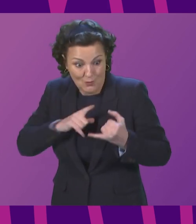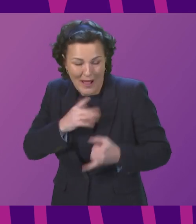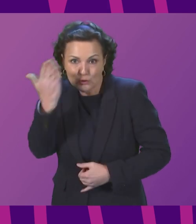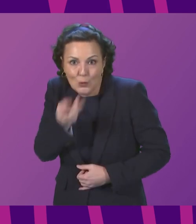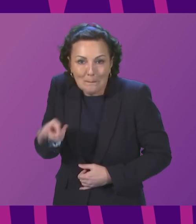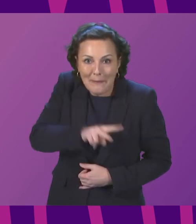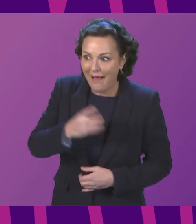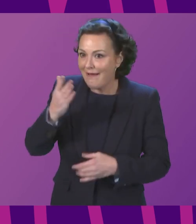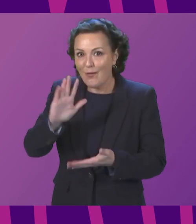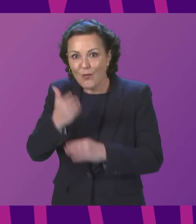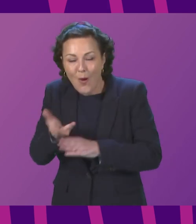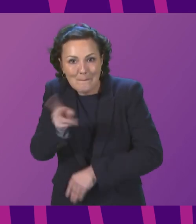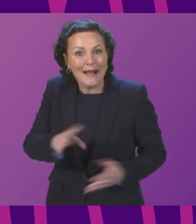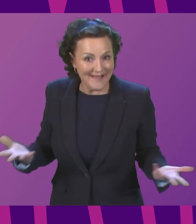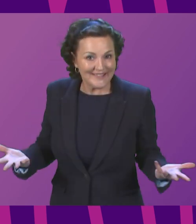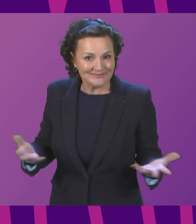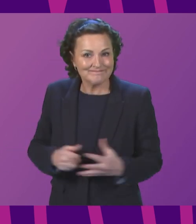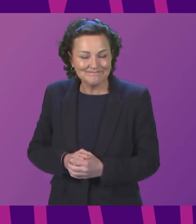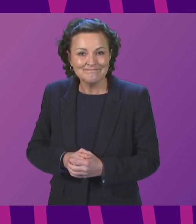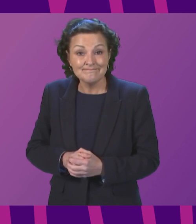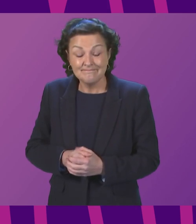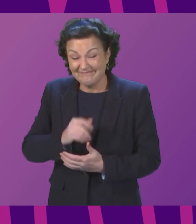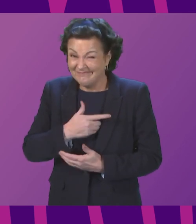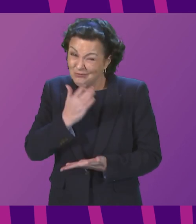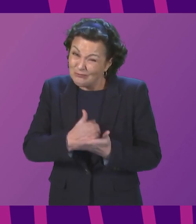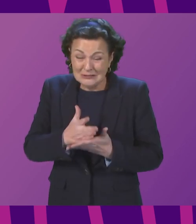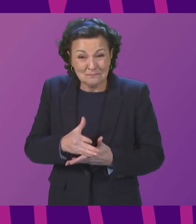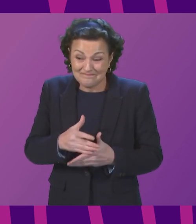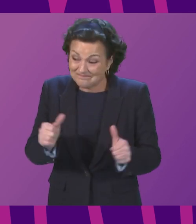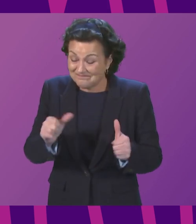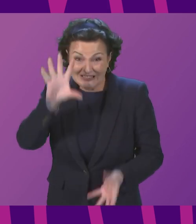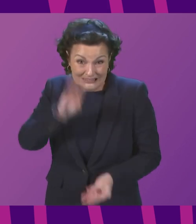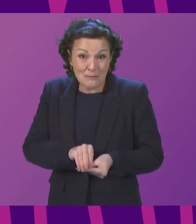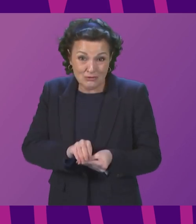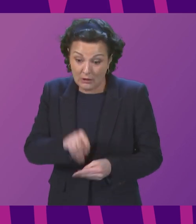In short, Covid is significantly more widespread now than it has been at any stage in the pandemic